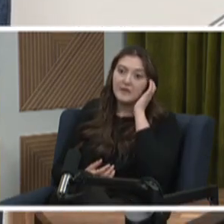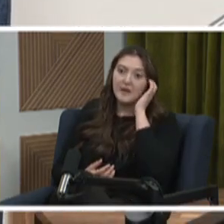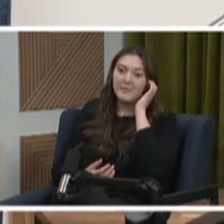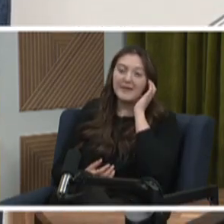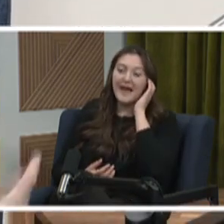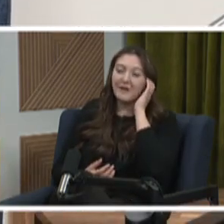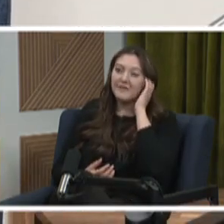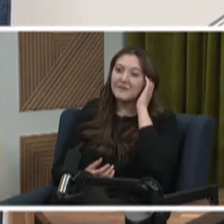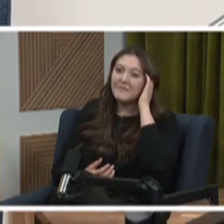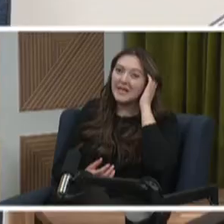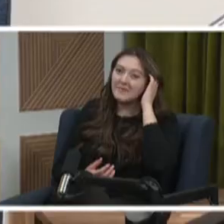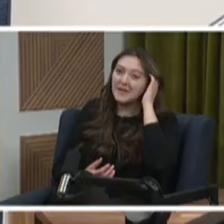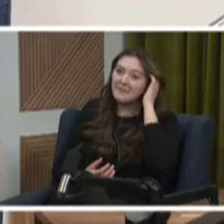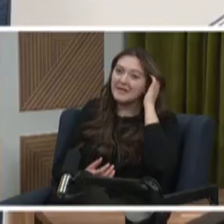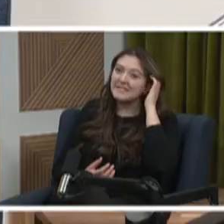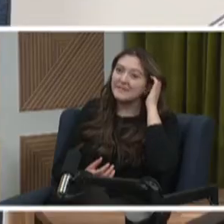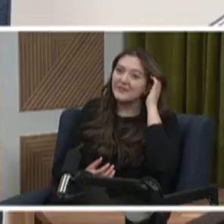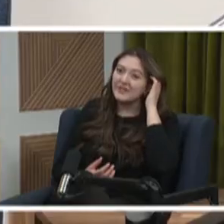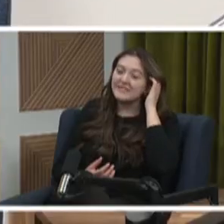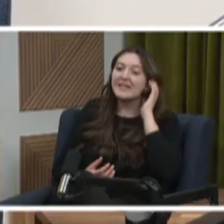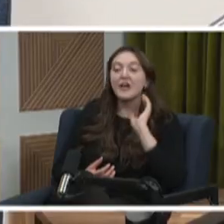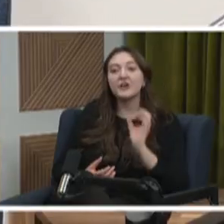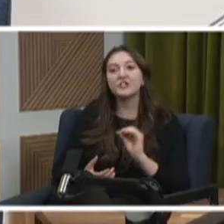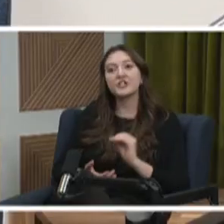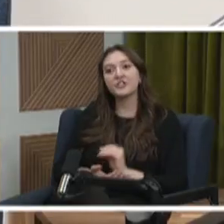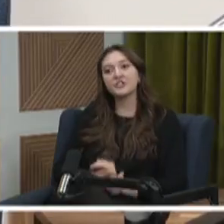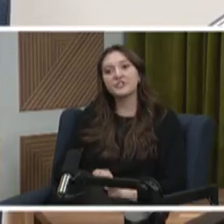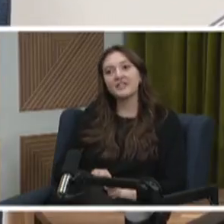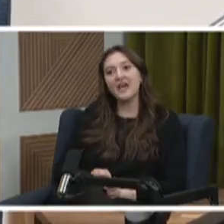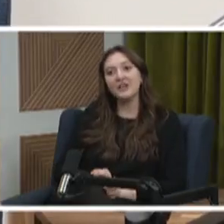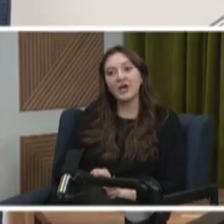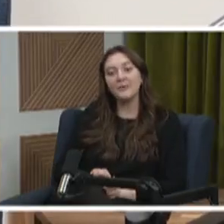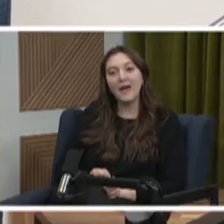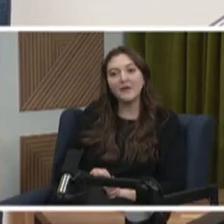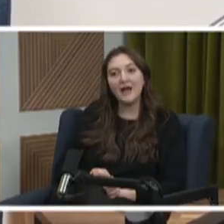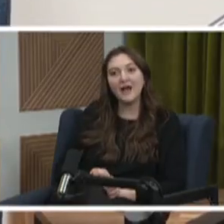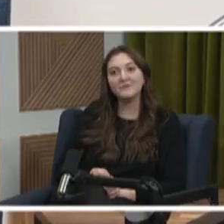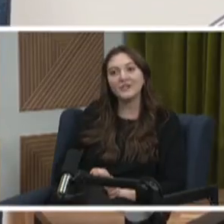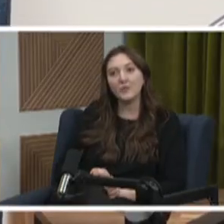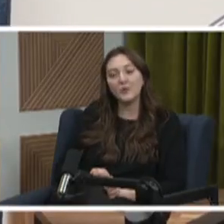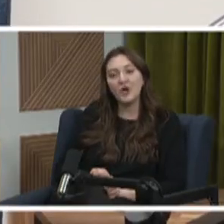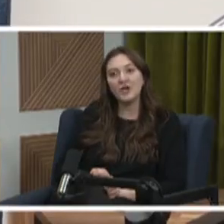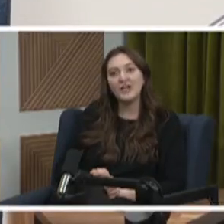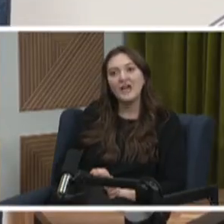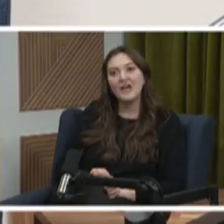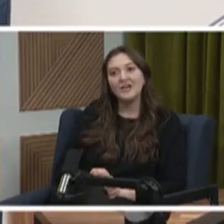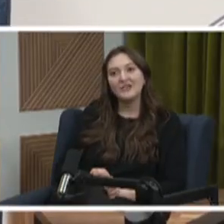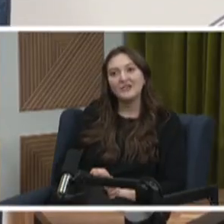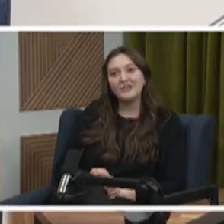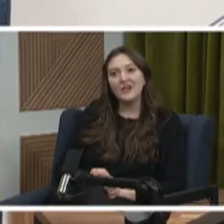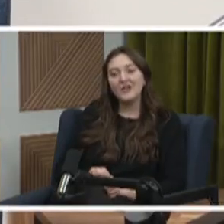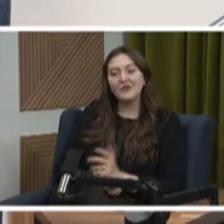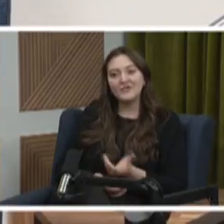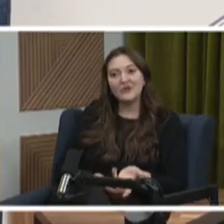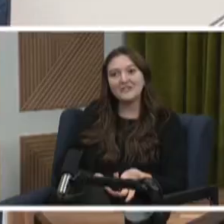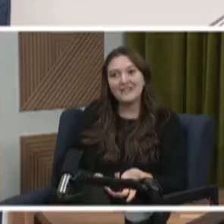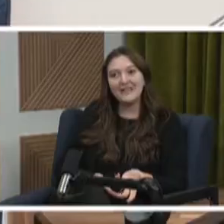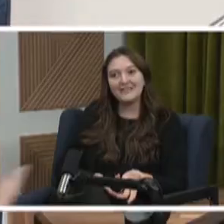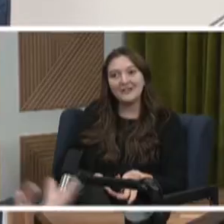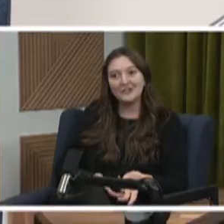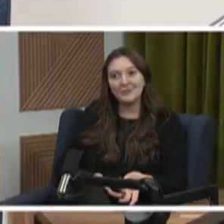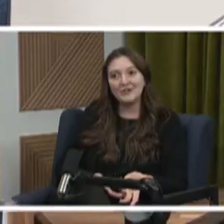But out of the many, many, many different characters and their backgrounds and their work, you could have chosen an ASL interpreter.